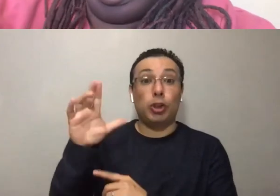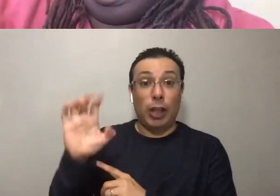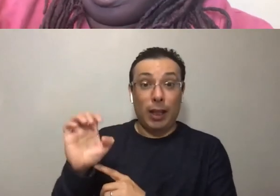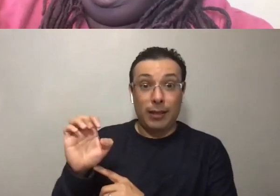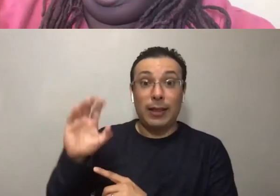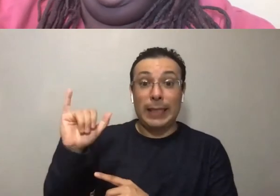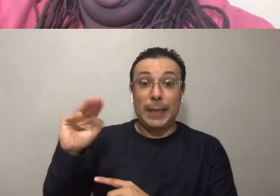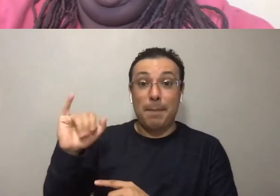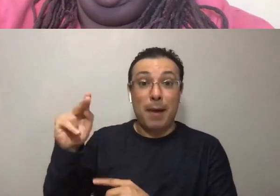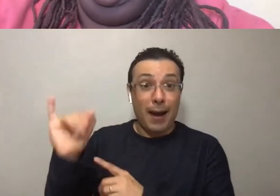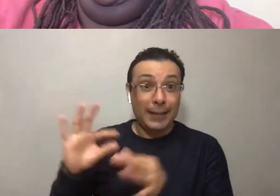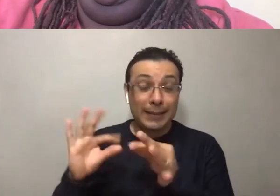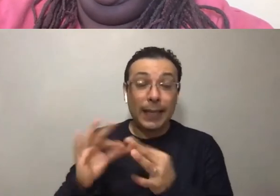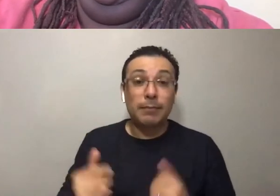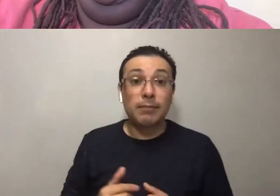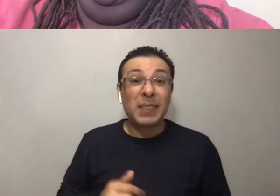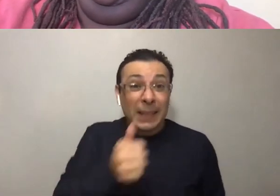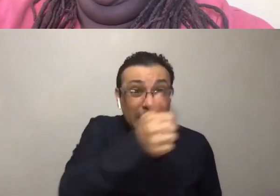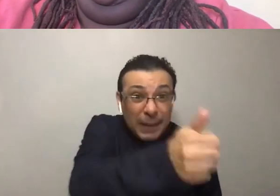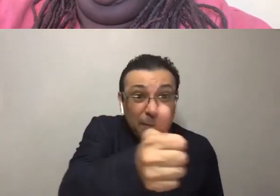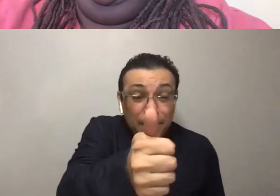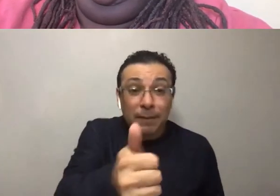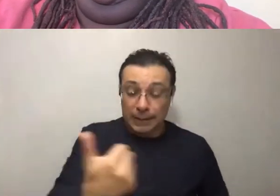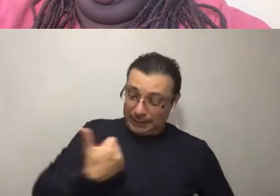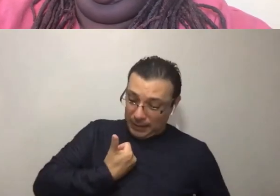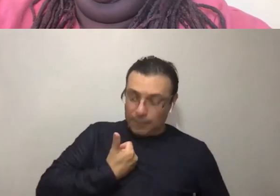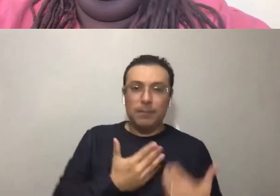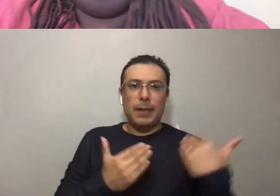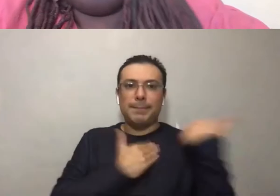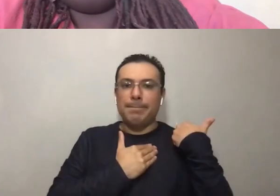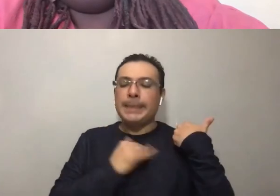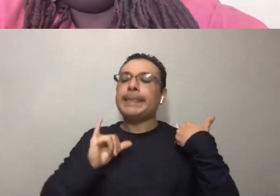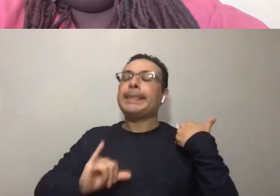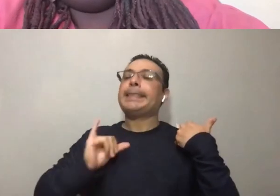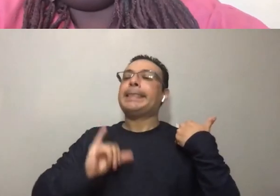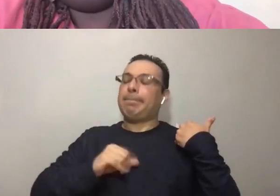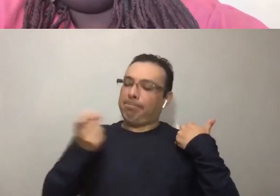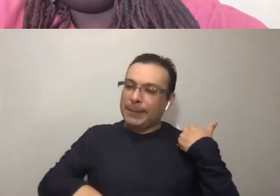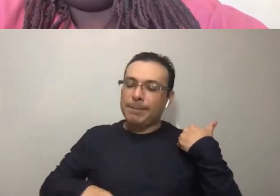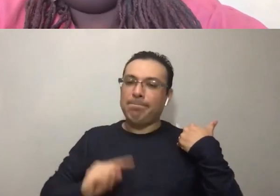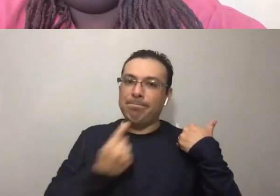creating an accountability outline, how are you going to follow through with what you say you want to do?